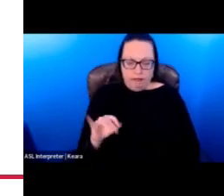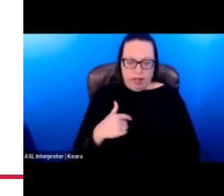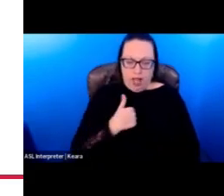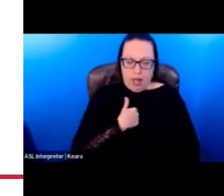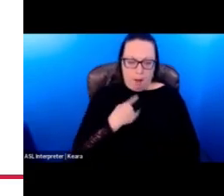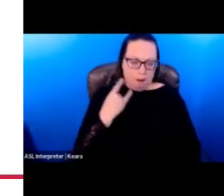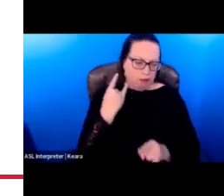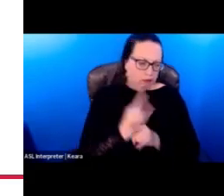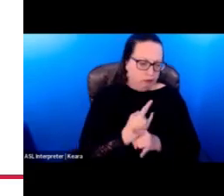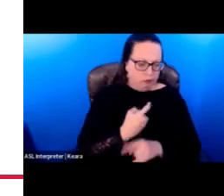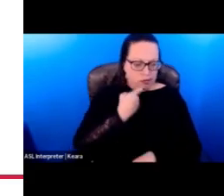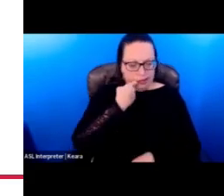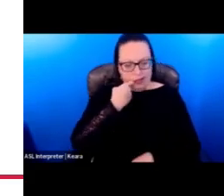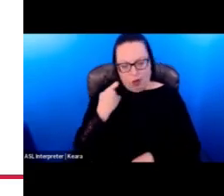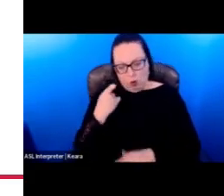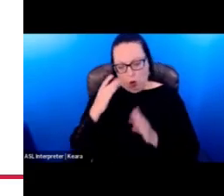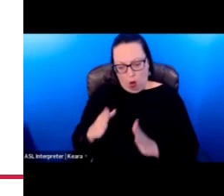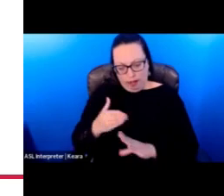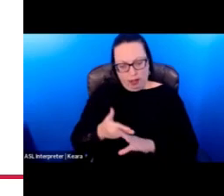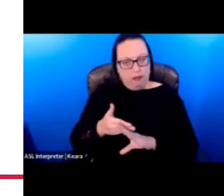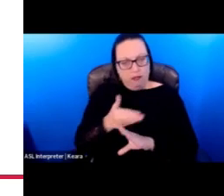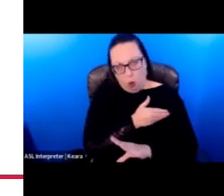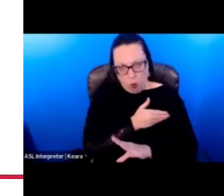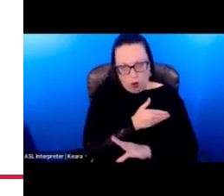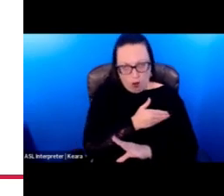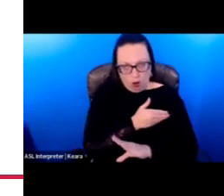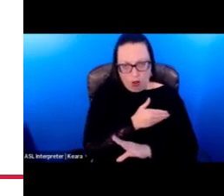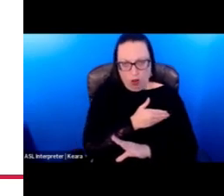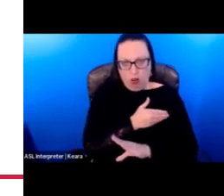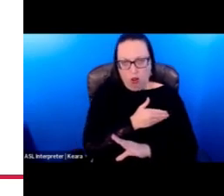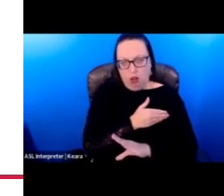before my injury I looking back in hindsight, yeah, I had some